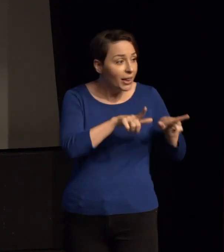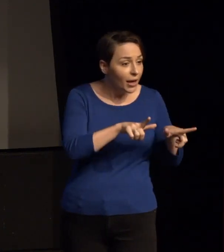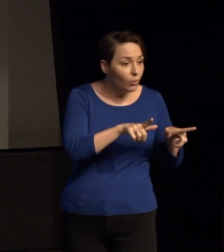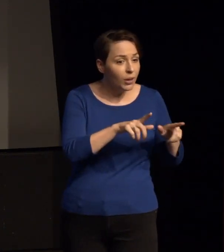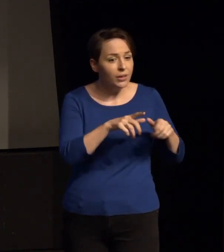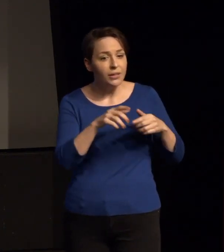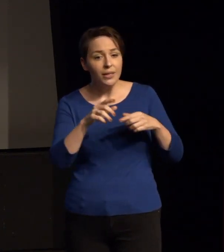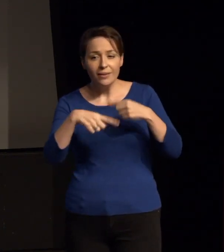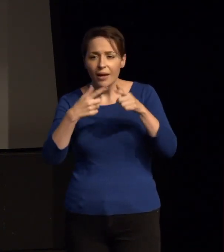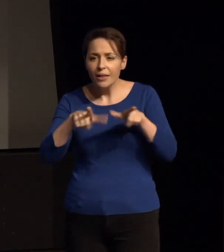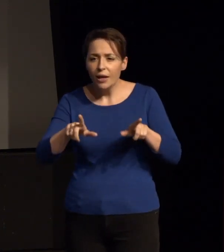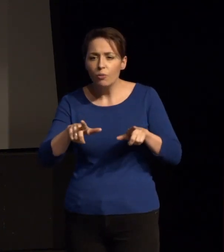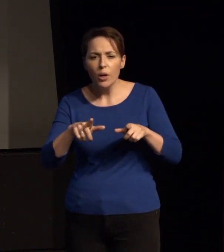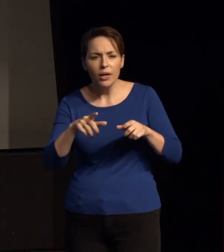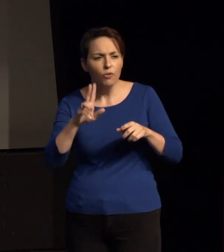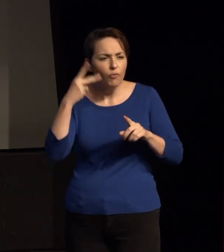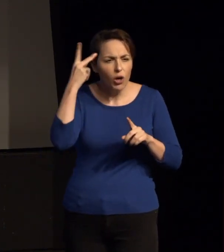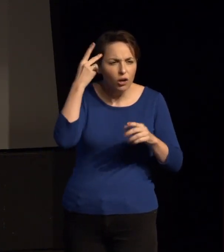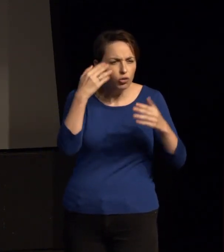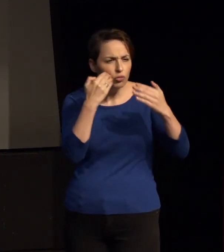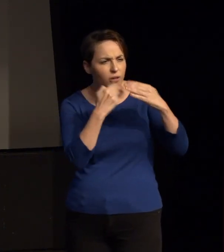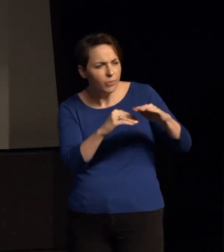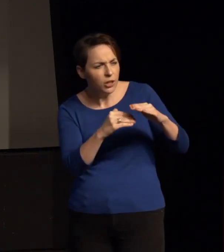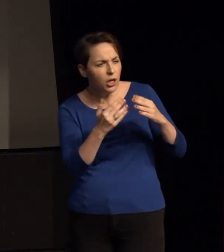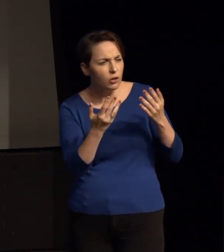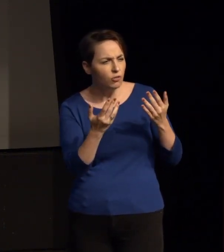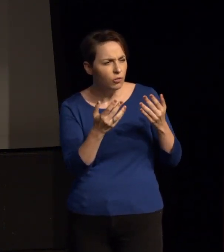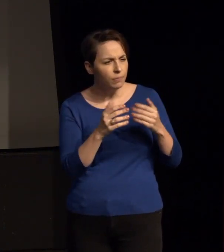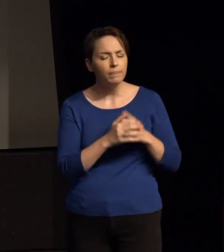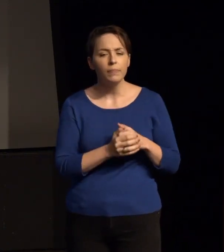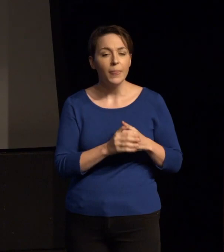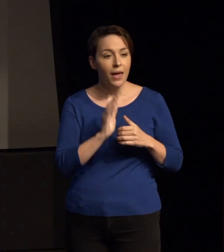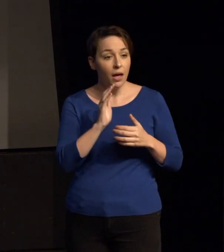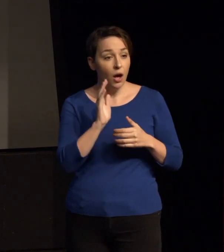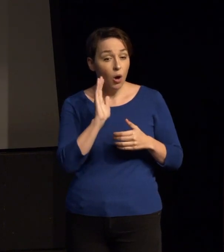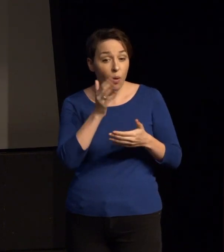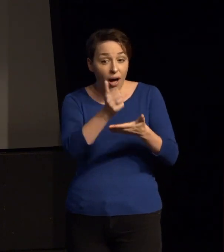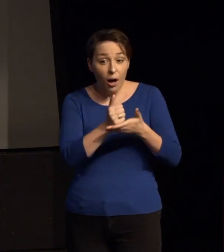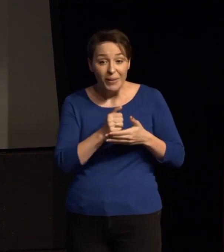What are the similarities between spoken language and signed language and phonological limitations.